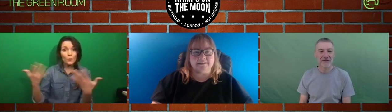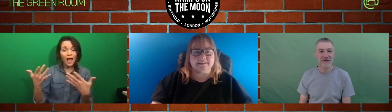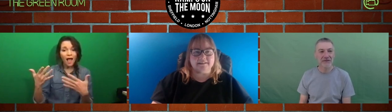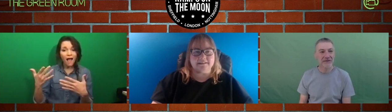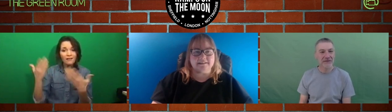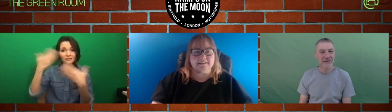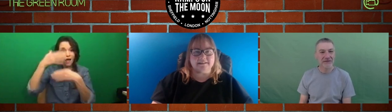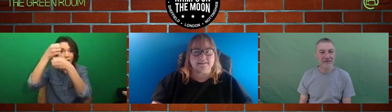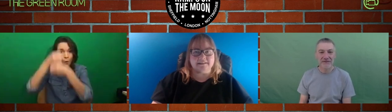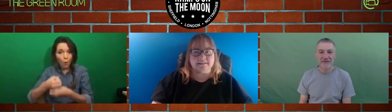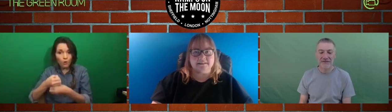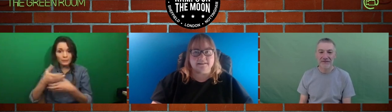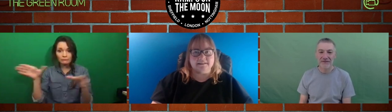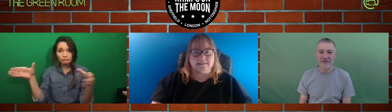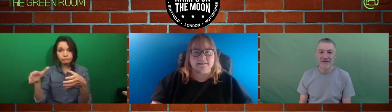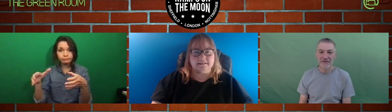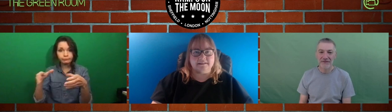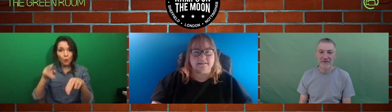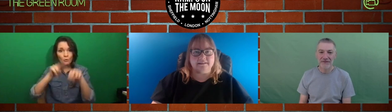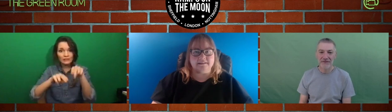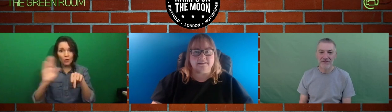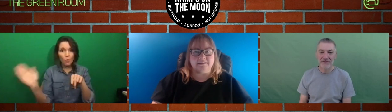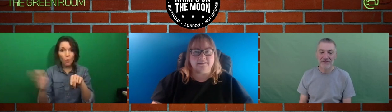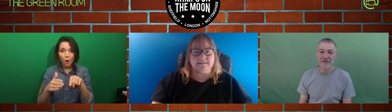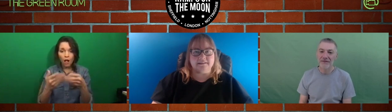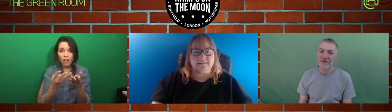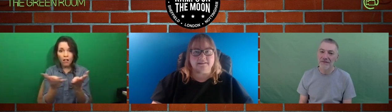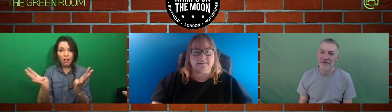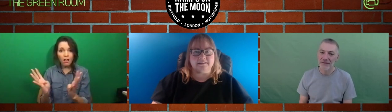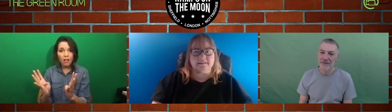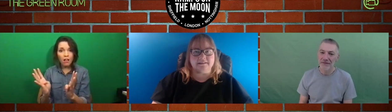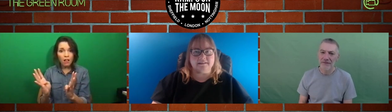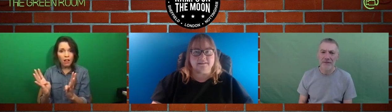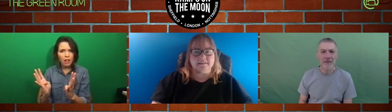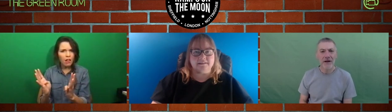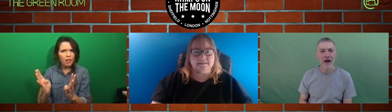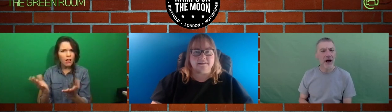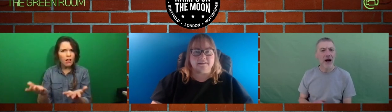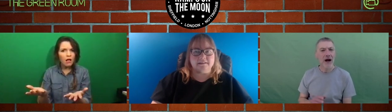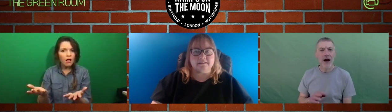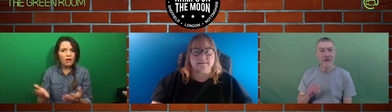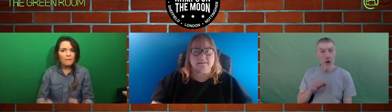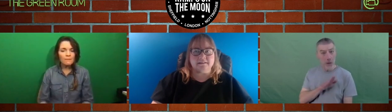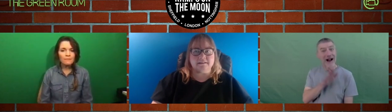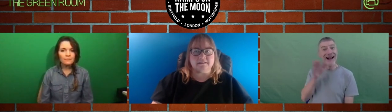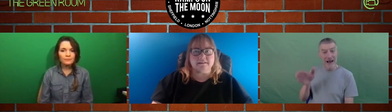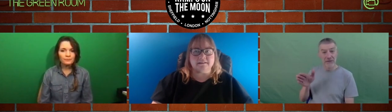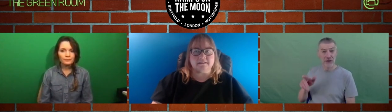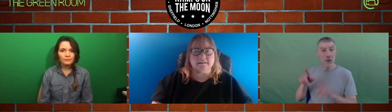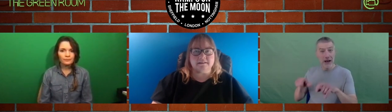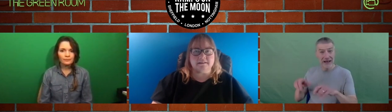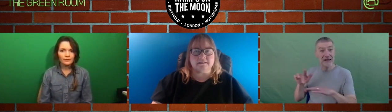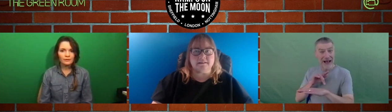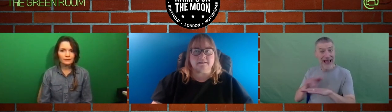in your company? Is that how that worked? No I came to Leed's Playhouse for auditions.